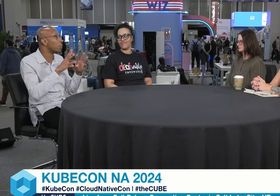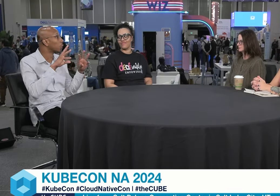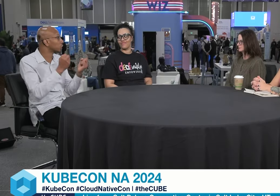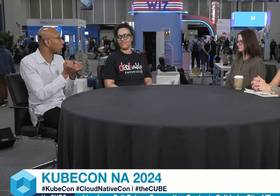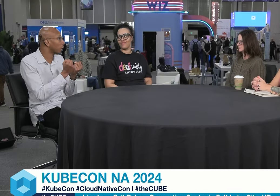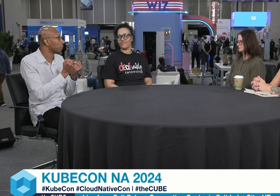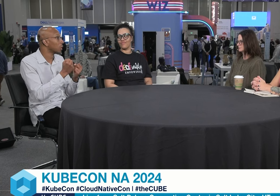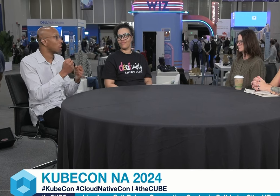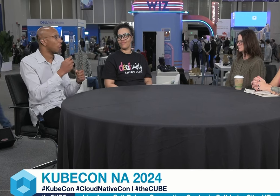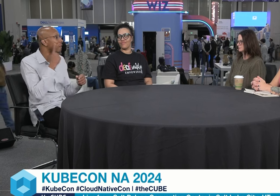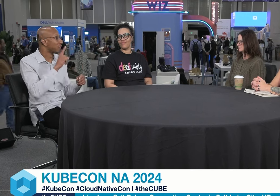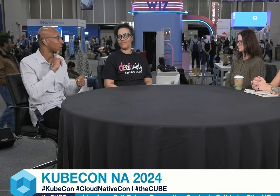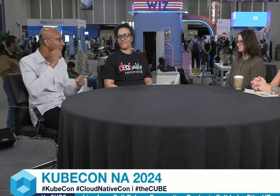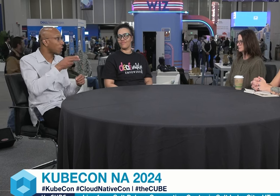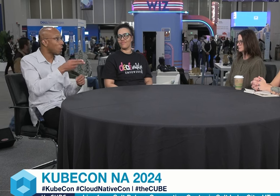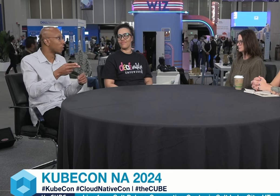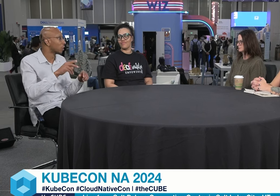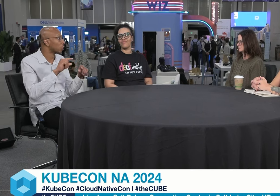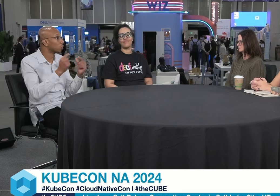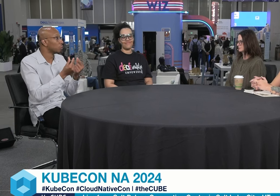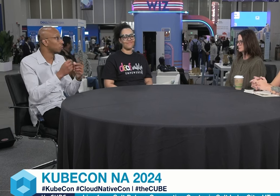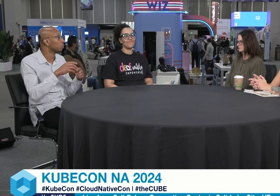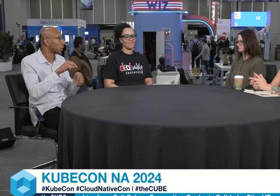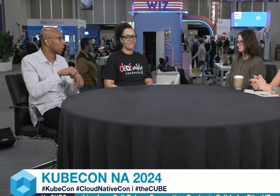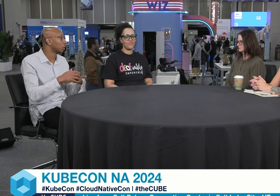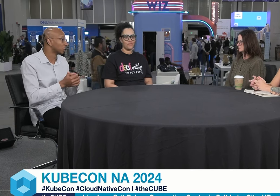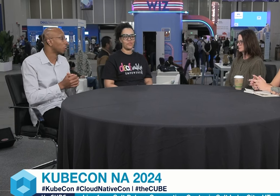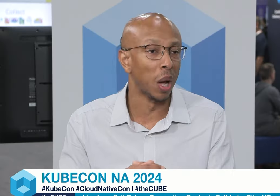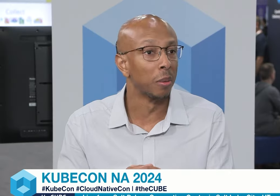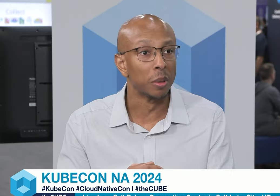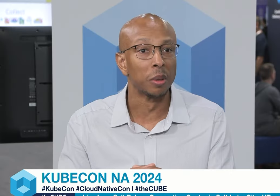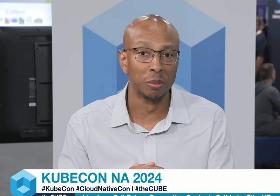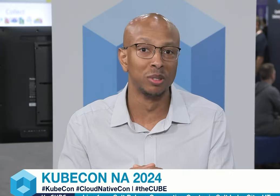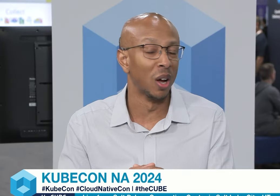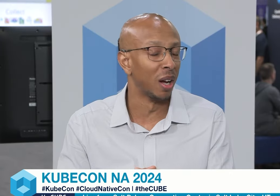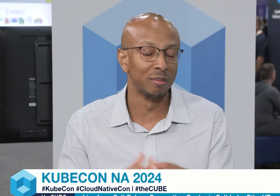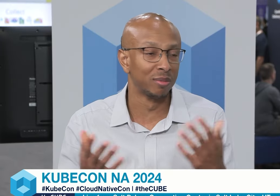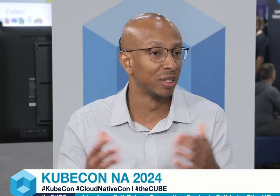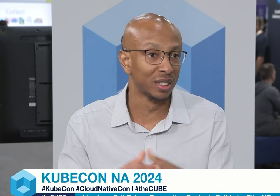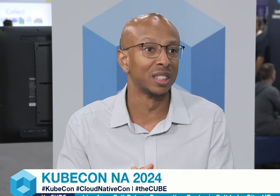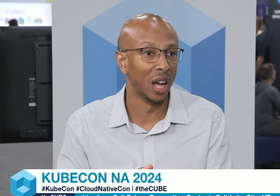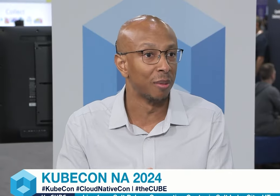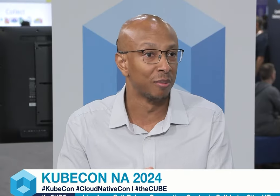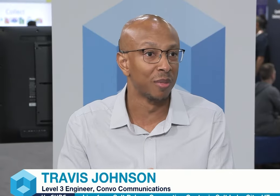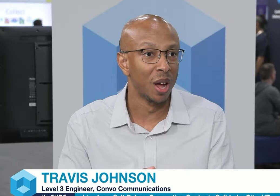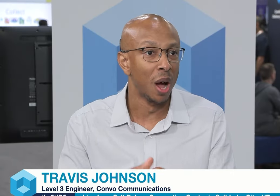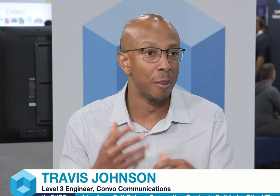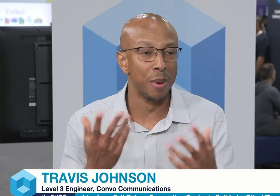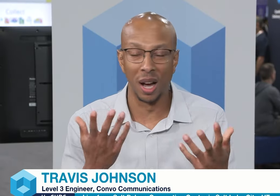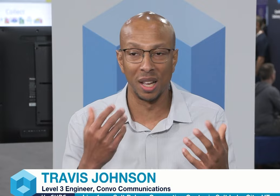I'm still considering setting up more workshops specifically for Deaf and Hard of Hearing people and the Deaf and Hard of Hearing Working Group.